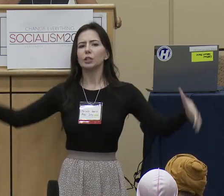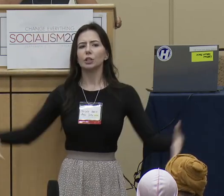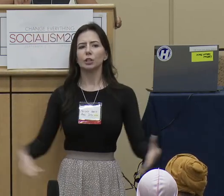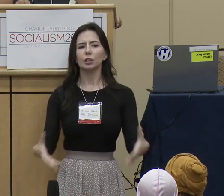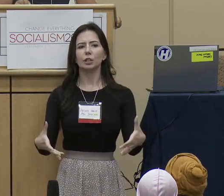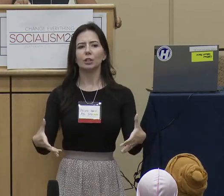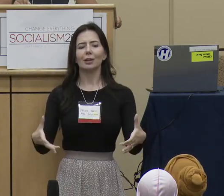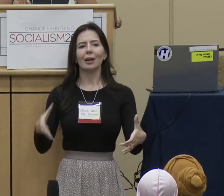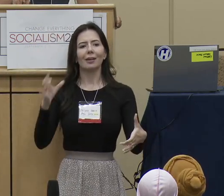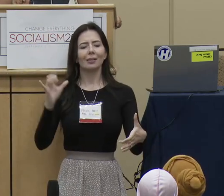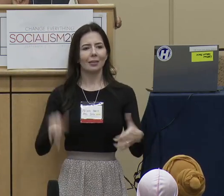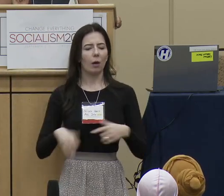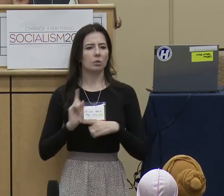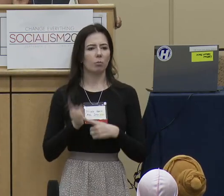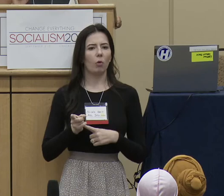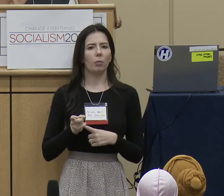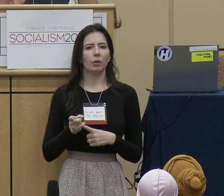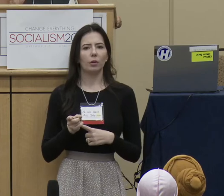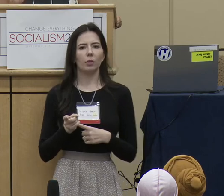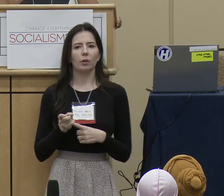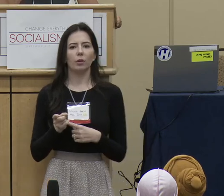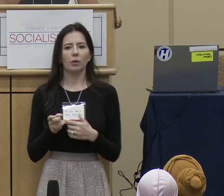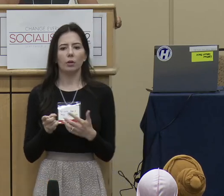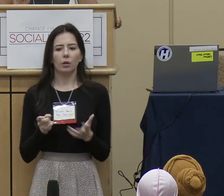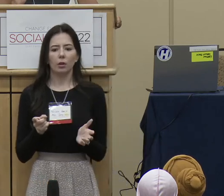, hierarchies, and society we live in.